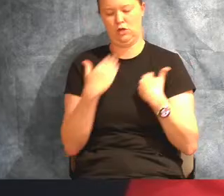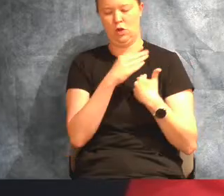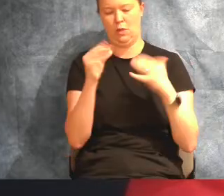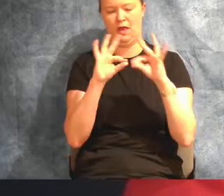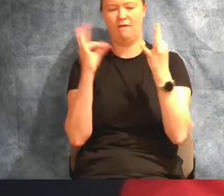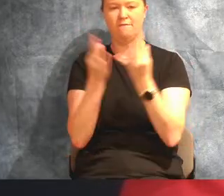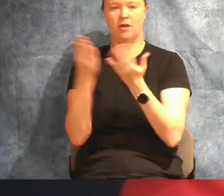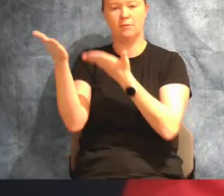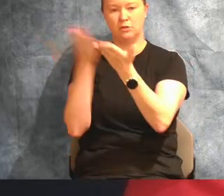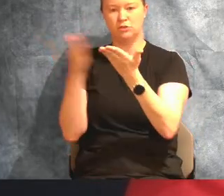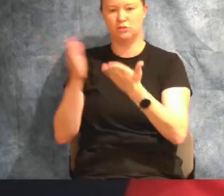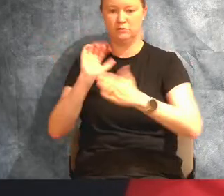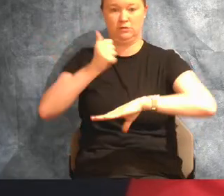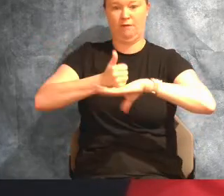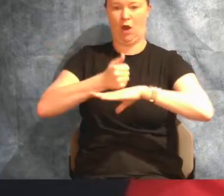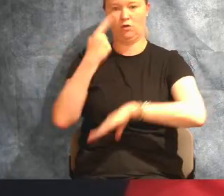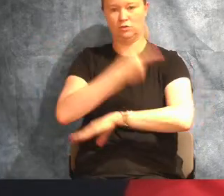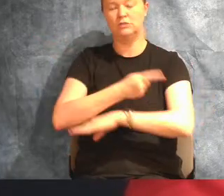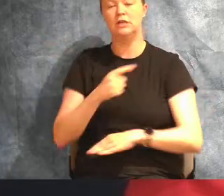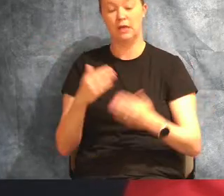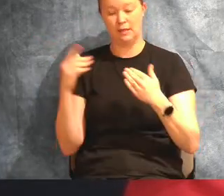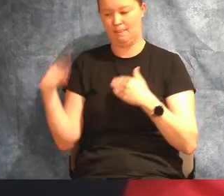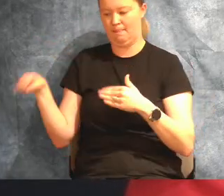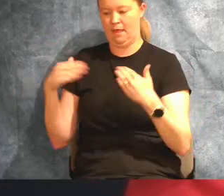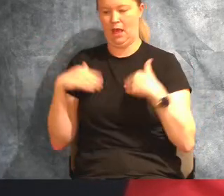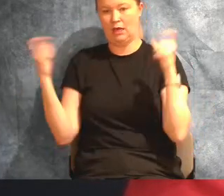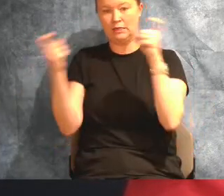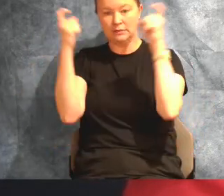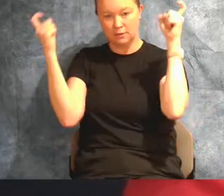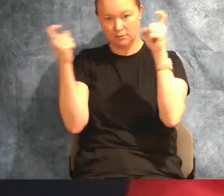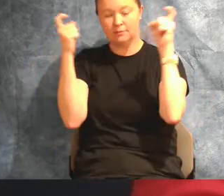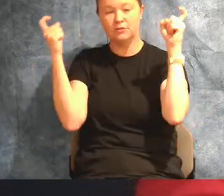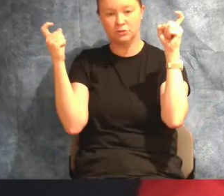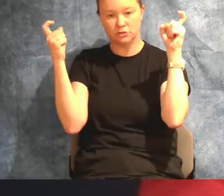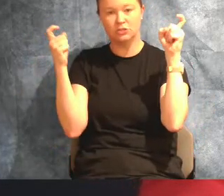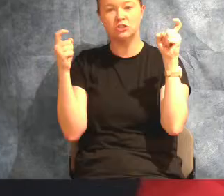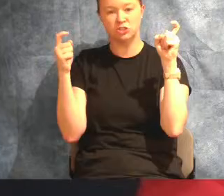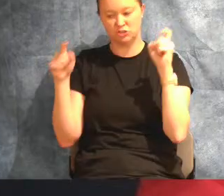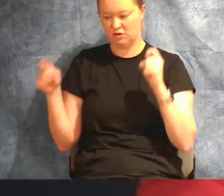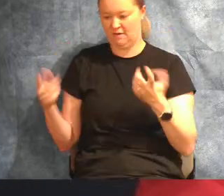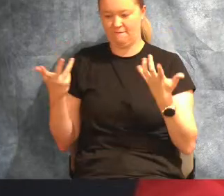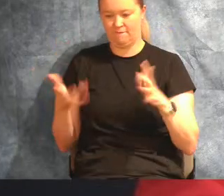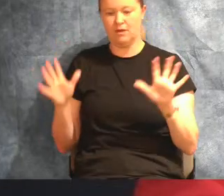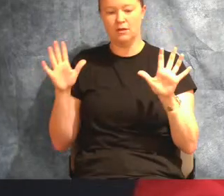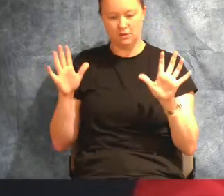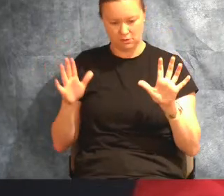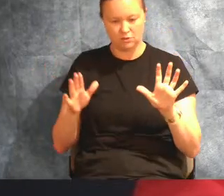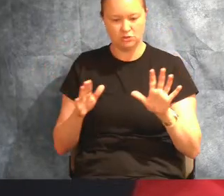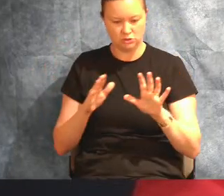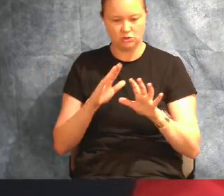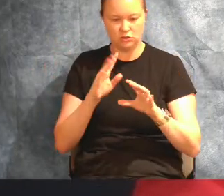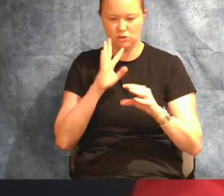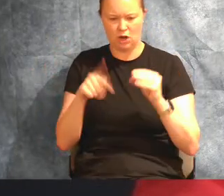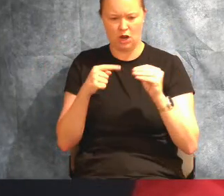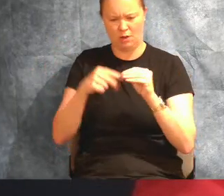founders day. They had a celebration and they did I've been on them about getting a placard of the